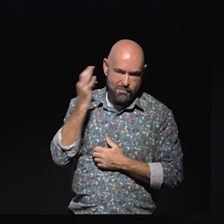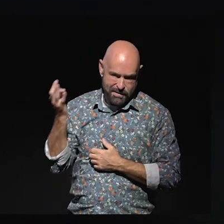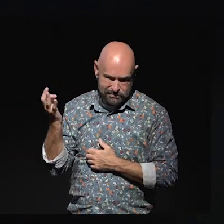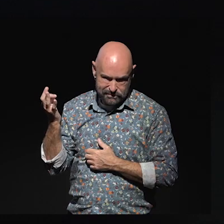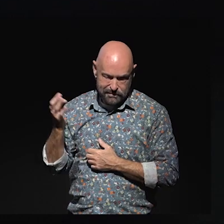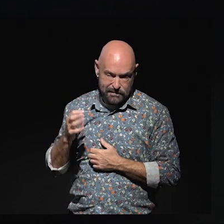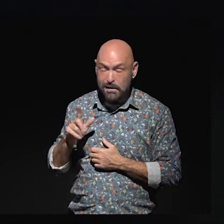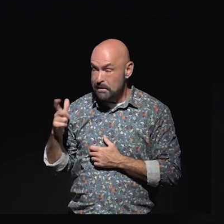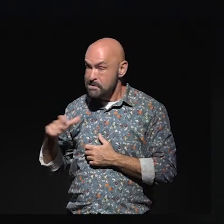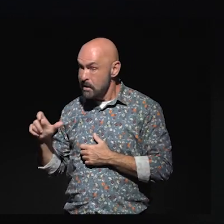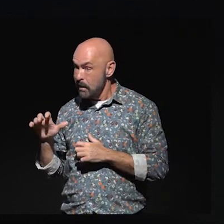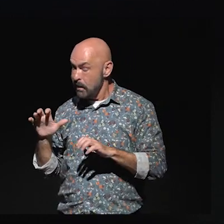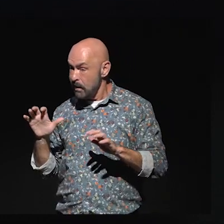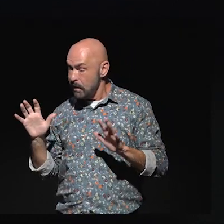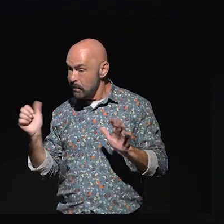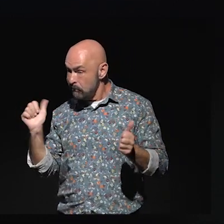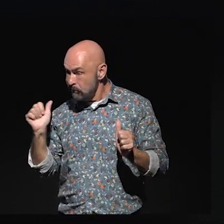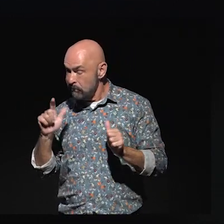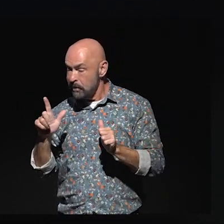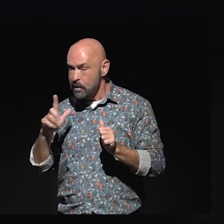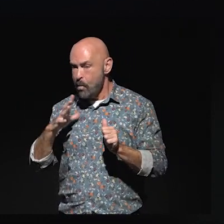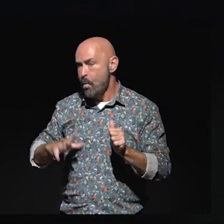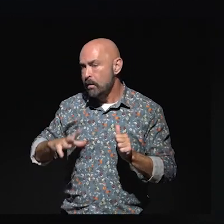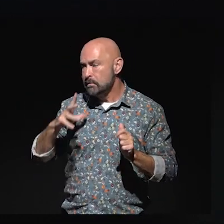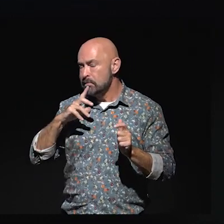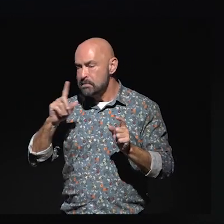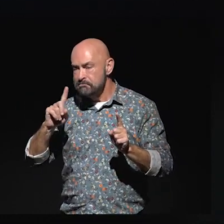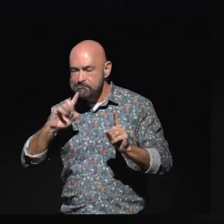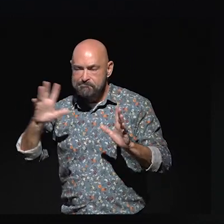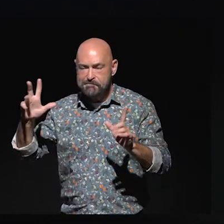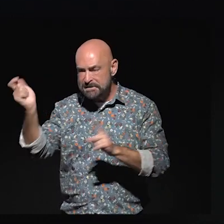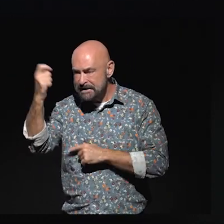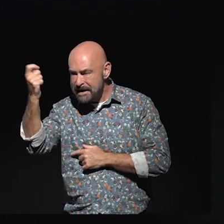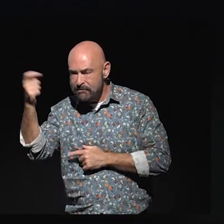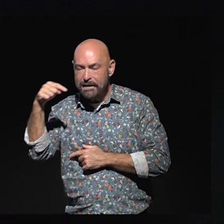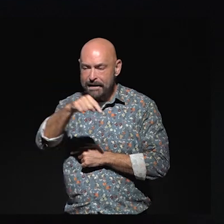though he was still very conscious of trying to become successful in Paris.